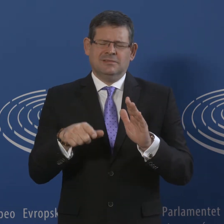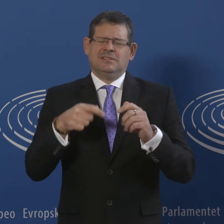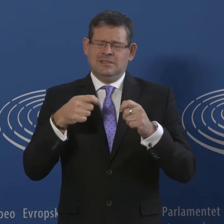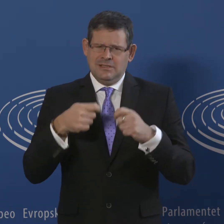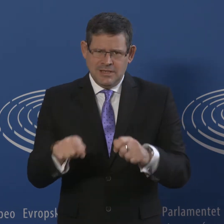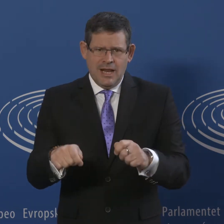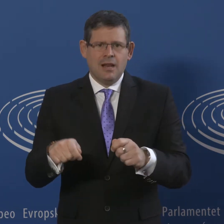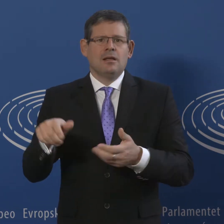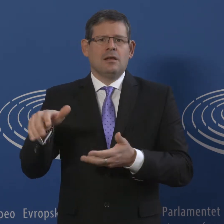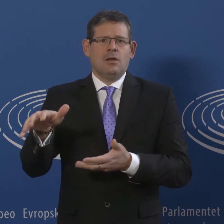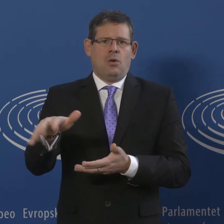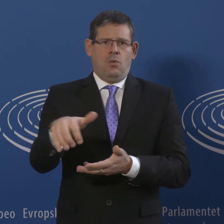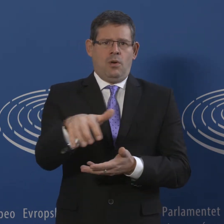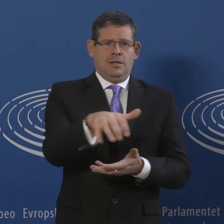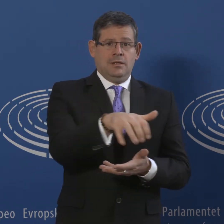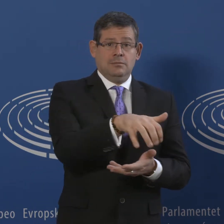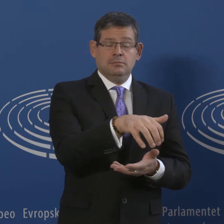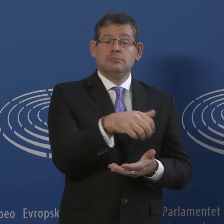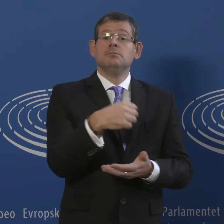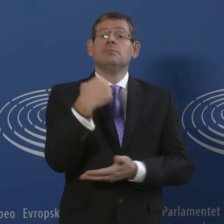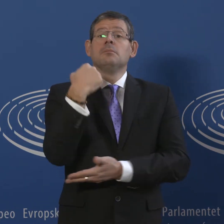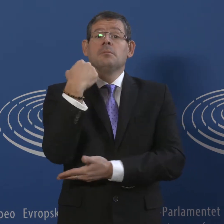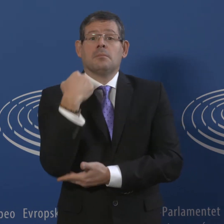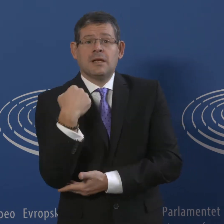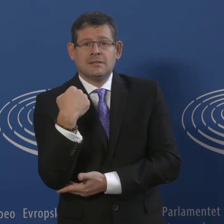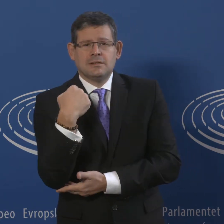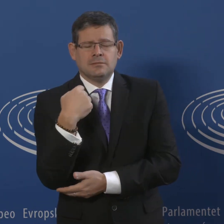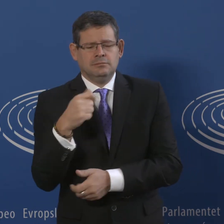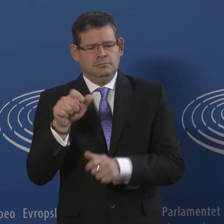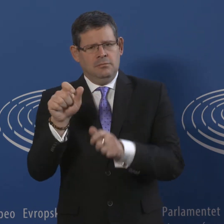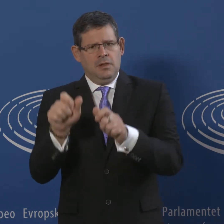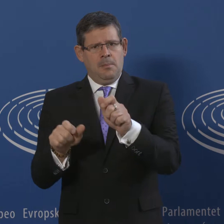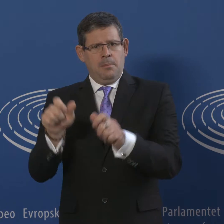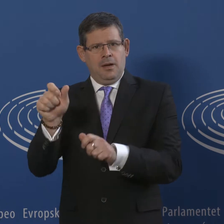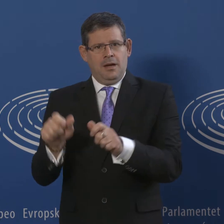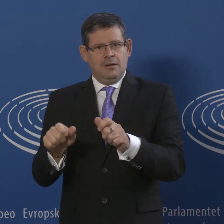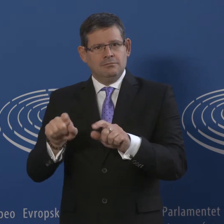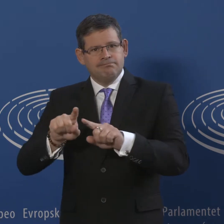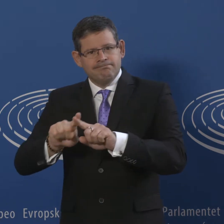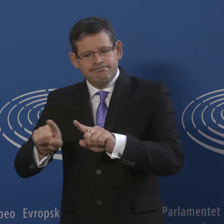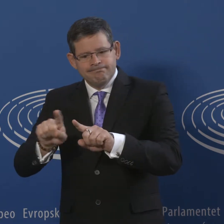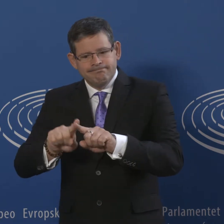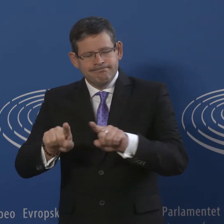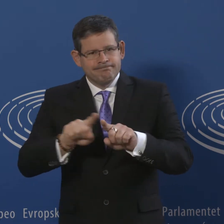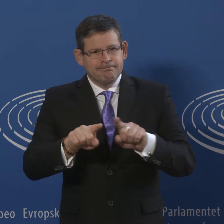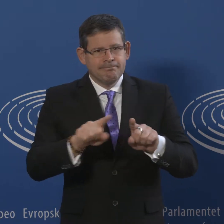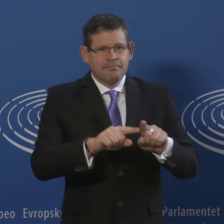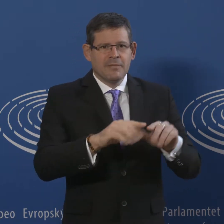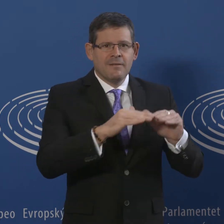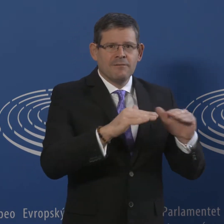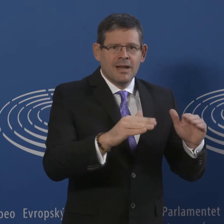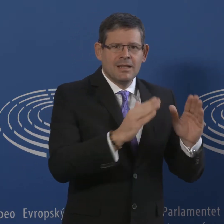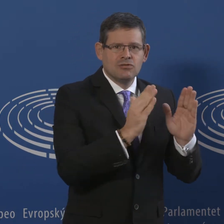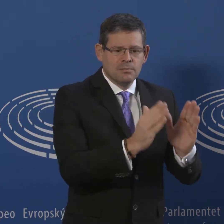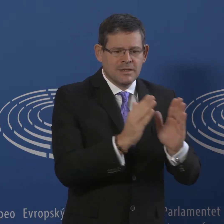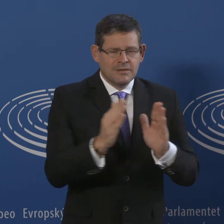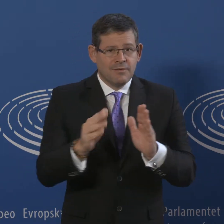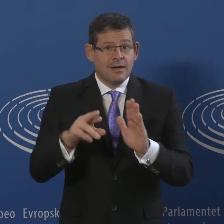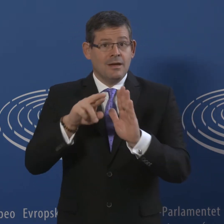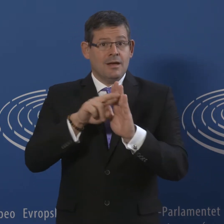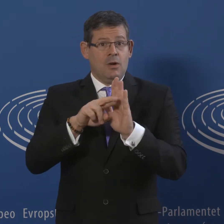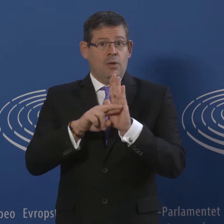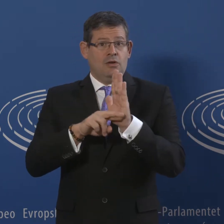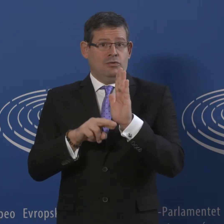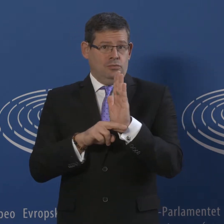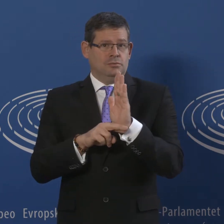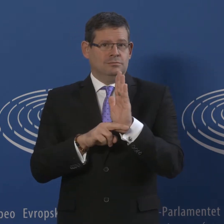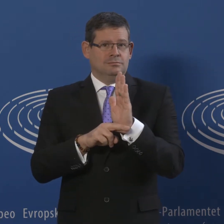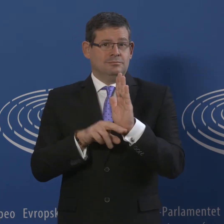are still collected on the basis of a number of separate field-specific Regulations